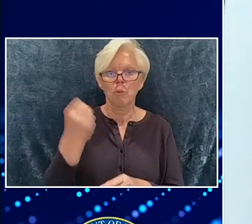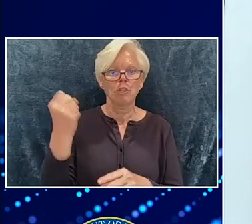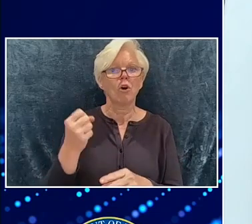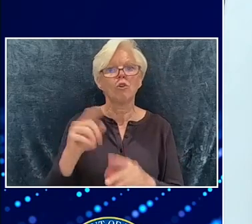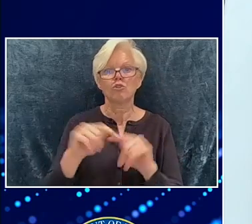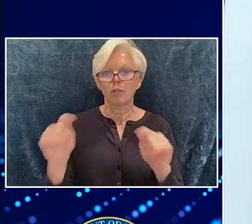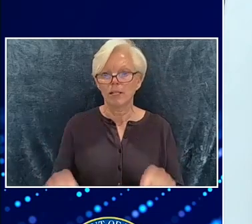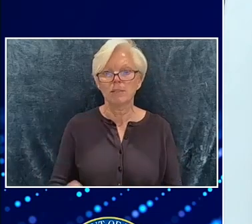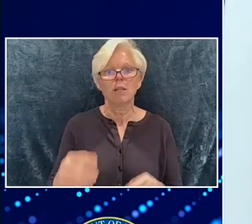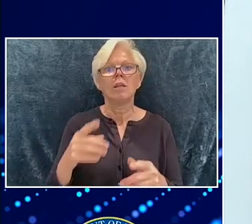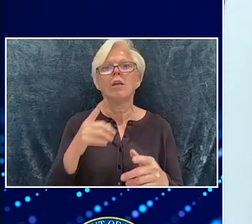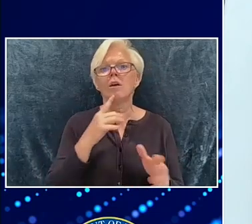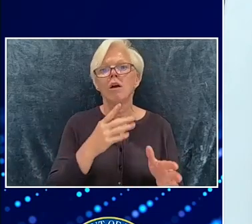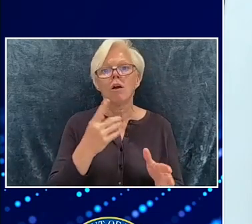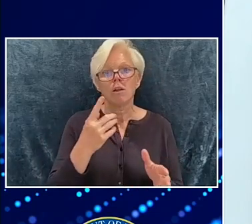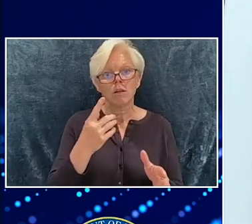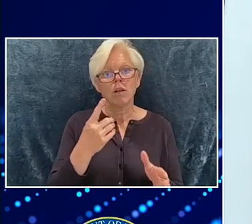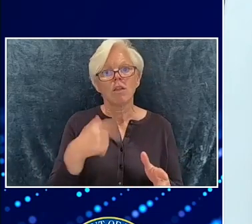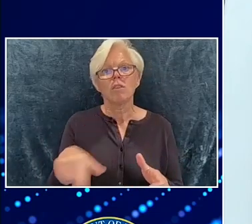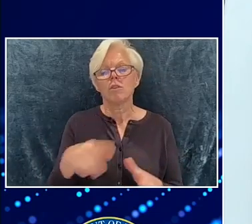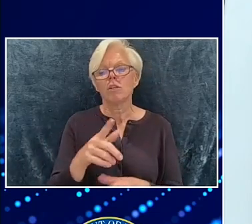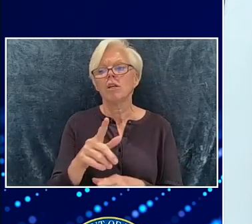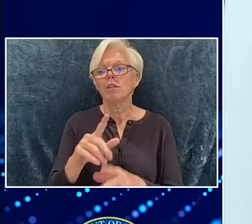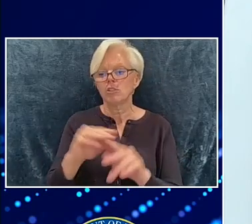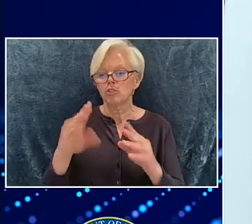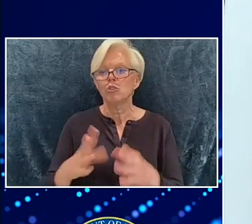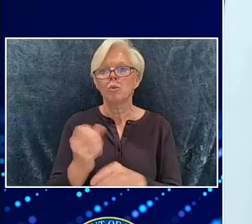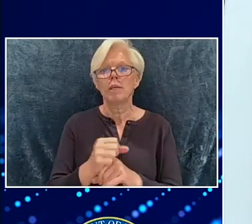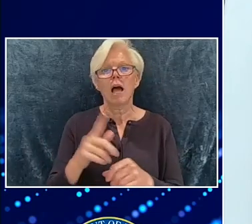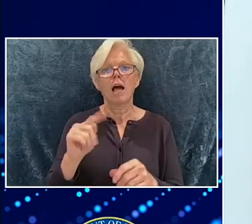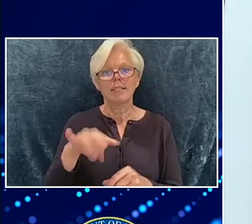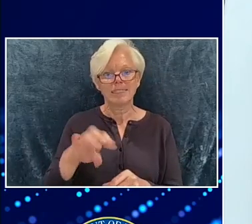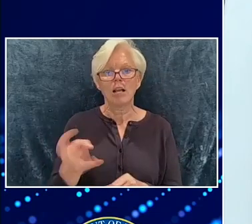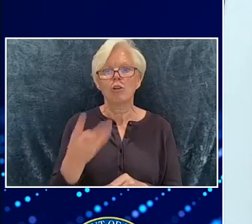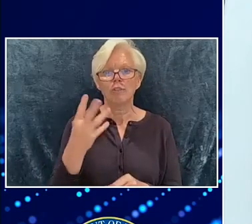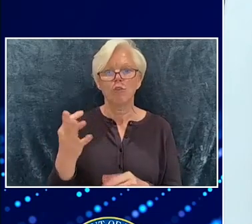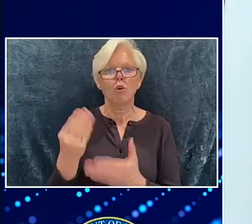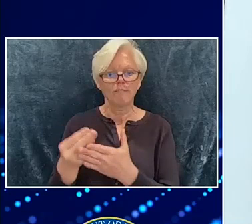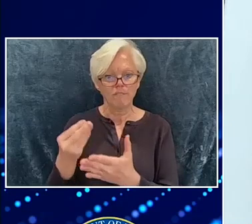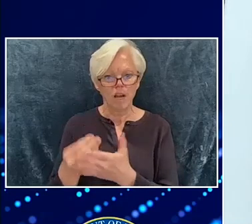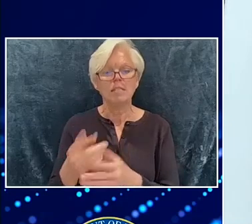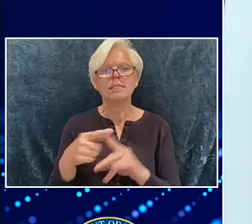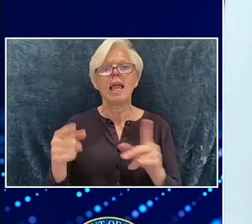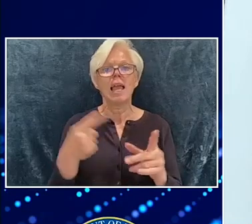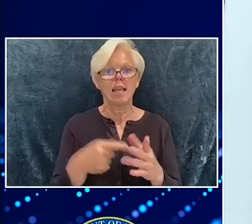the student received Title IV funds and the balance of the terms was paid in full go into effect on July 1st.